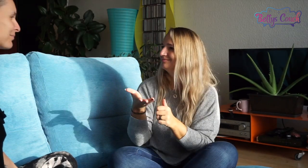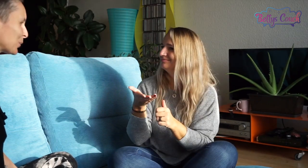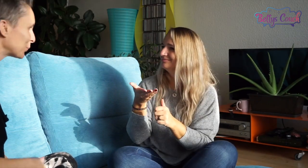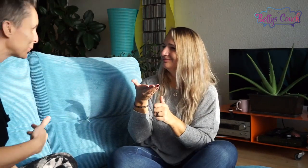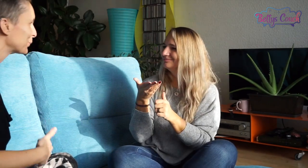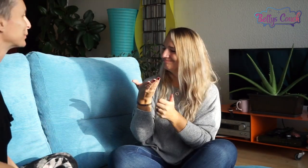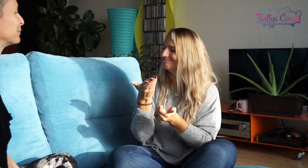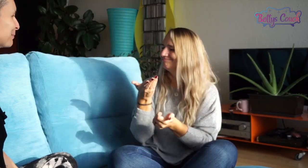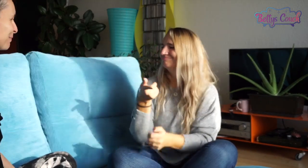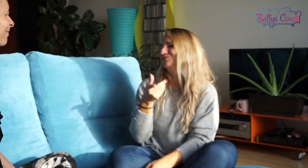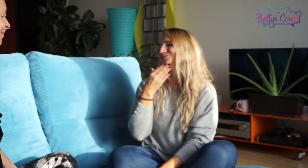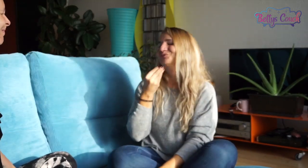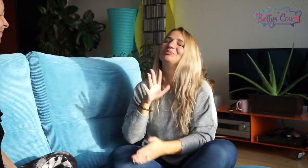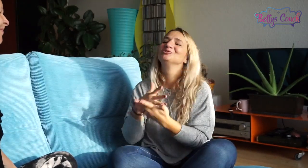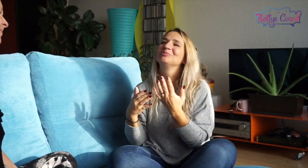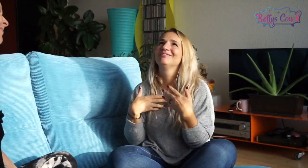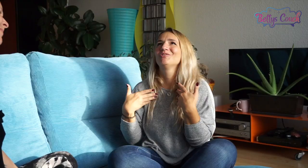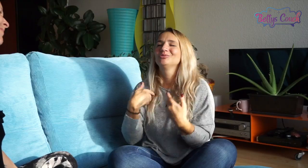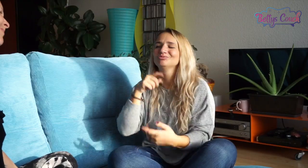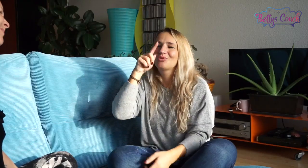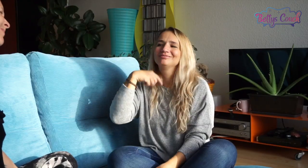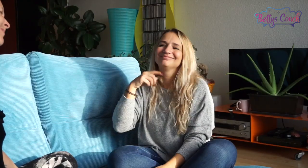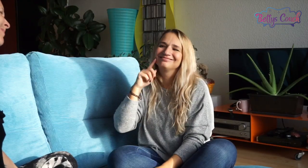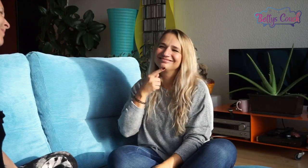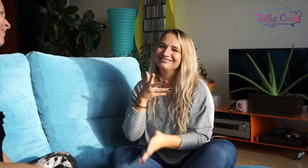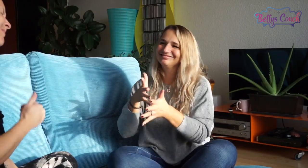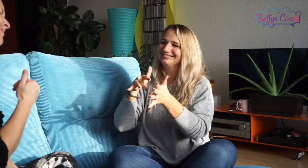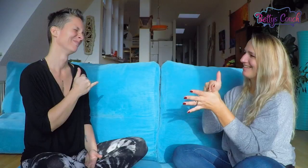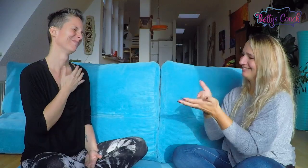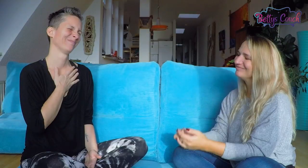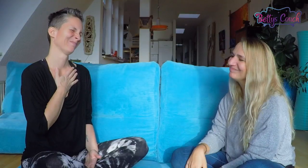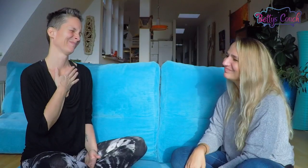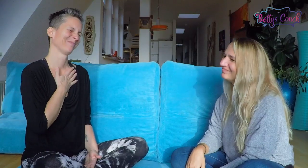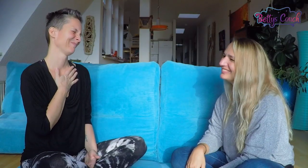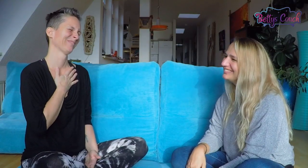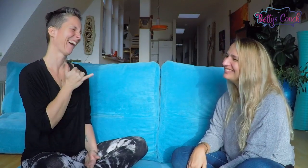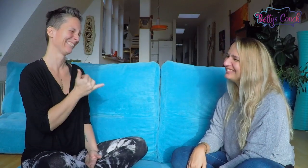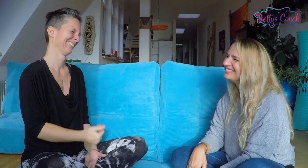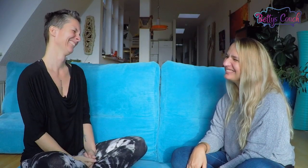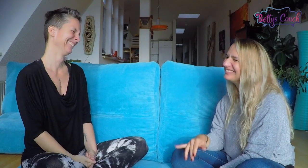The sign language is so beautiful and I am proud to be deaf. Betty: Mmm, yes!